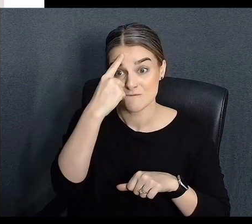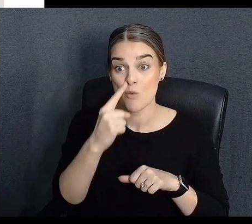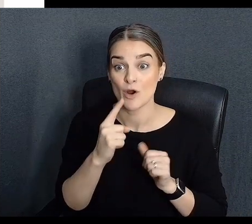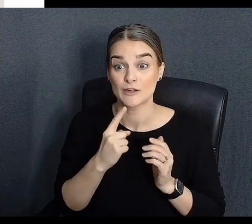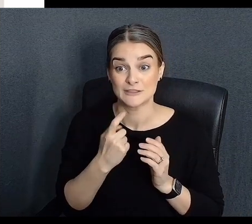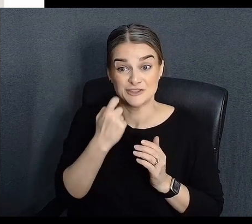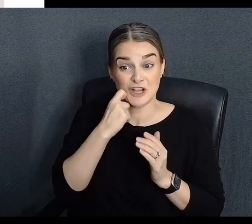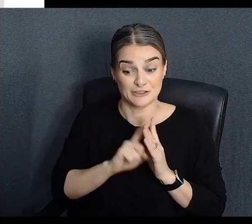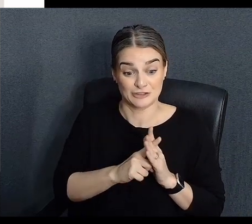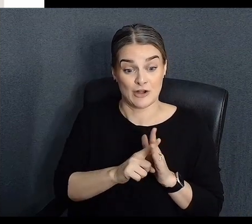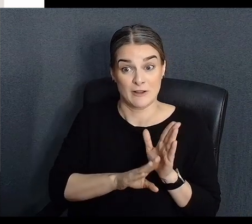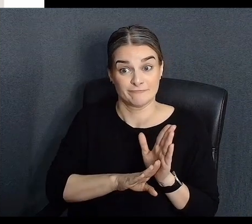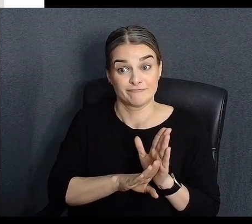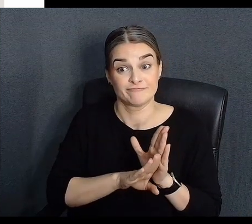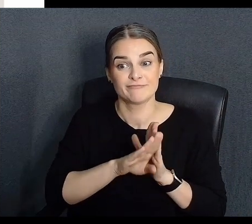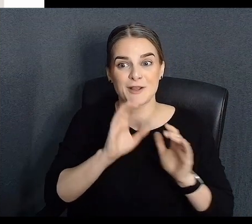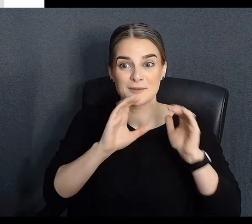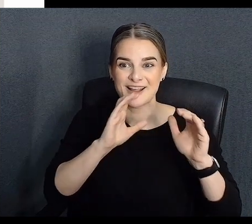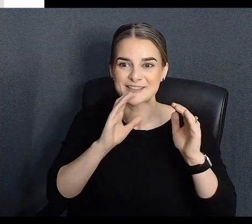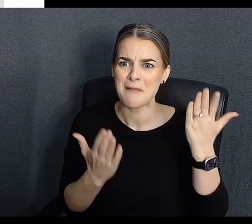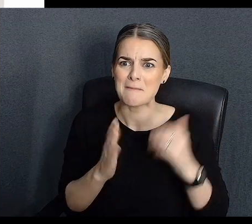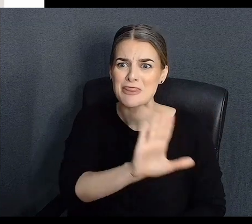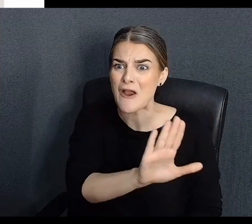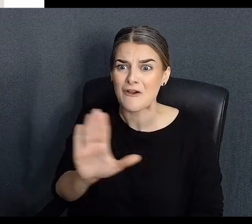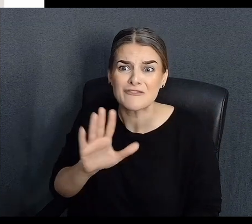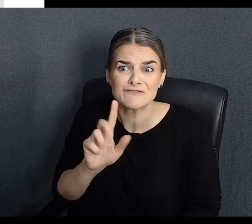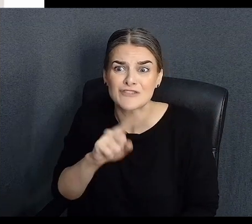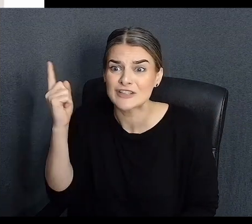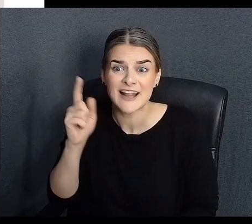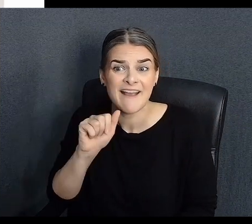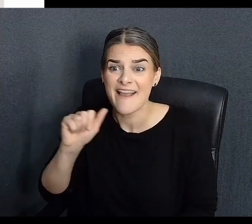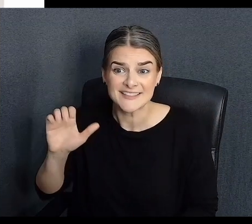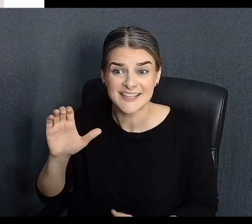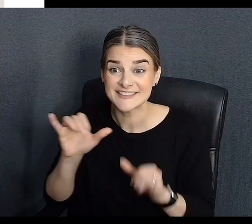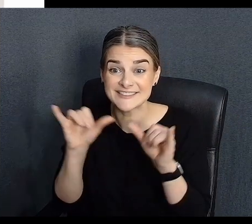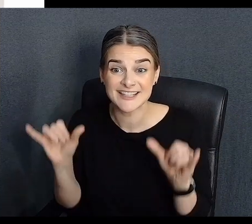this might be the first AAC system that they've actually tried.